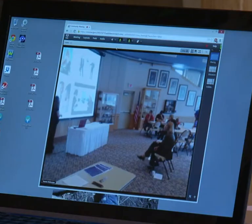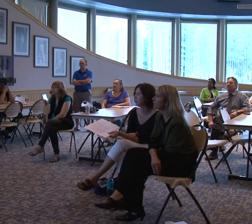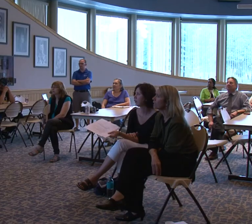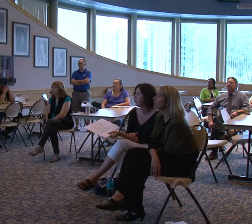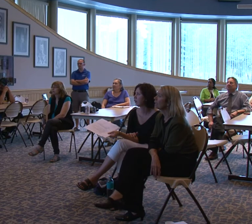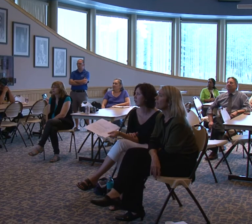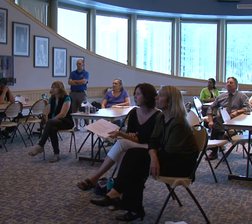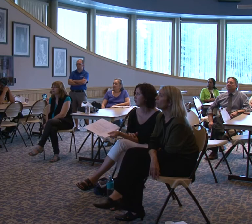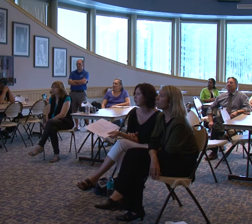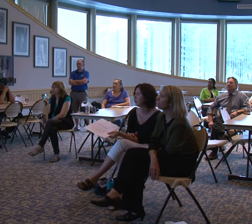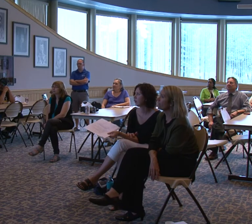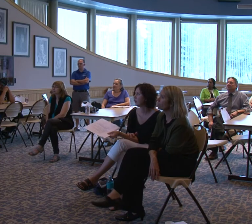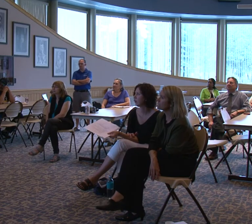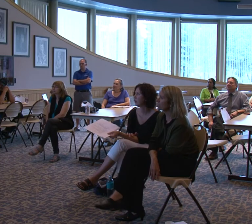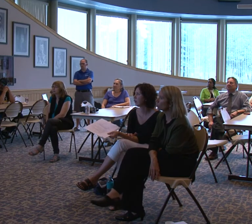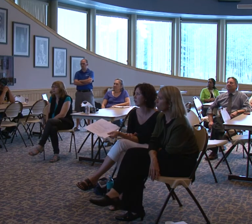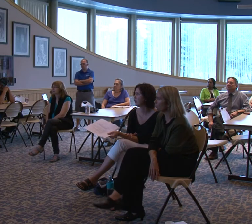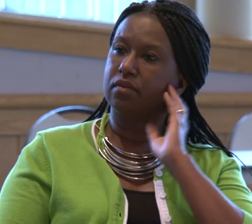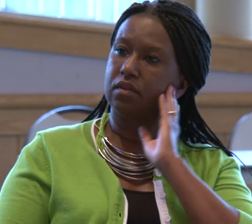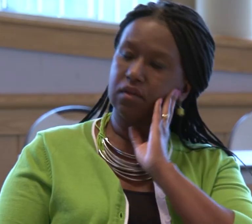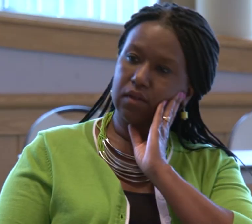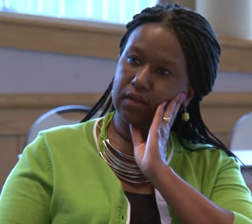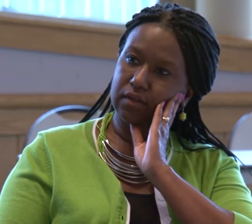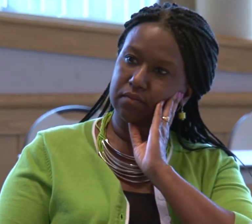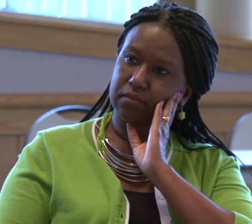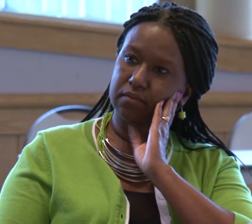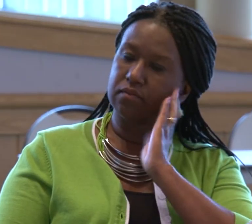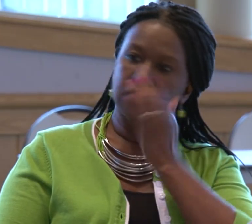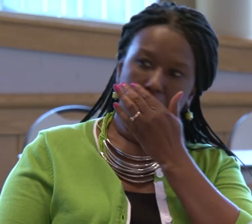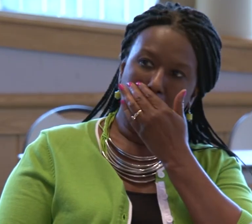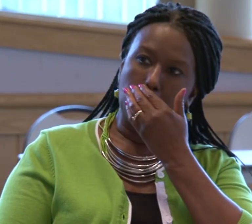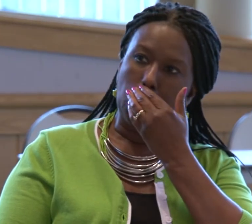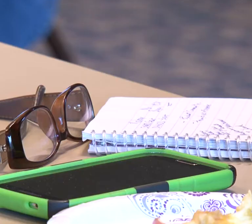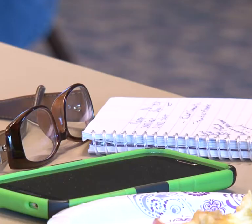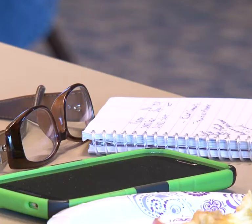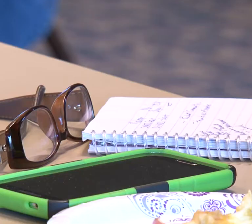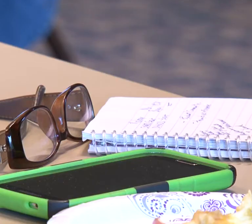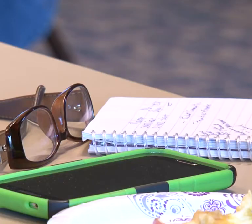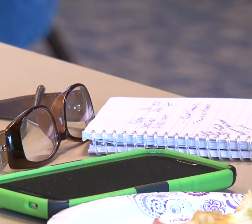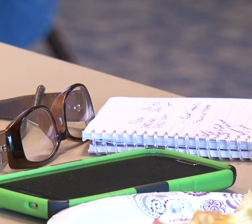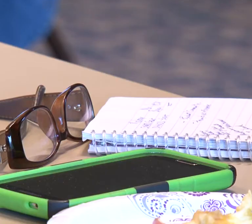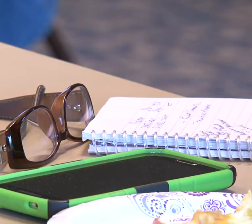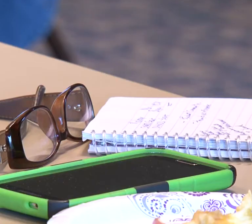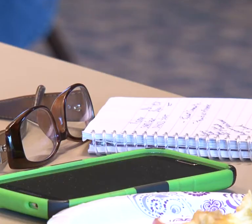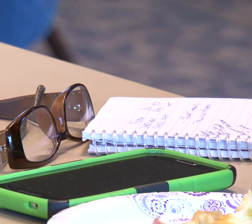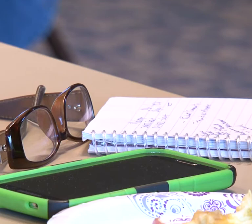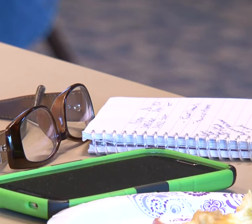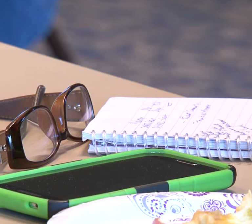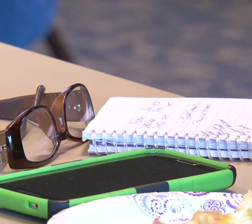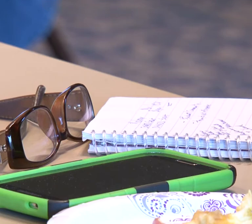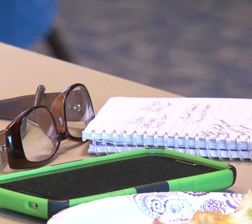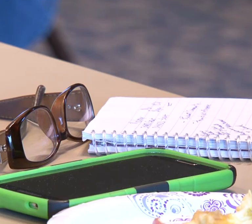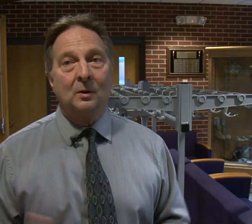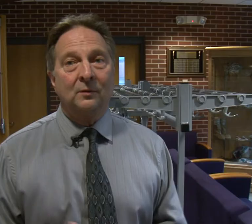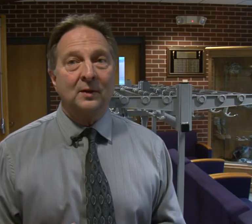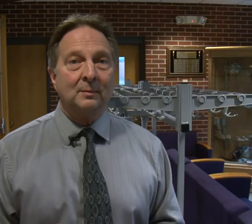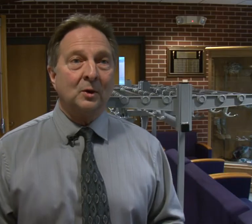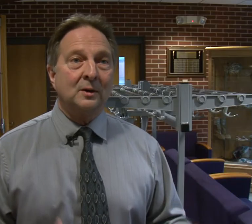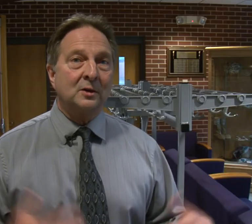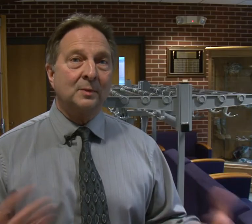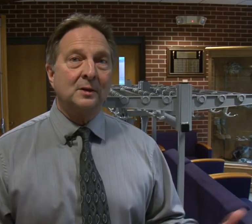Either get people more comfortable with the remote and process, or hopefully more interpreters